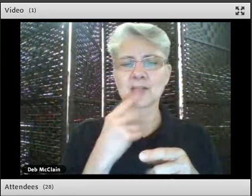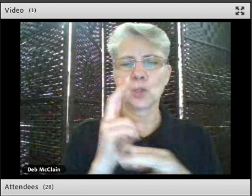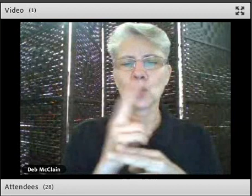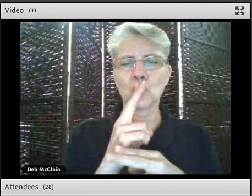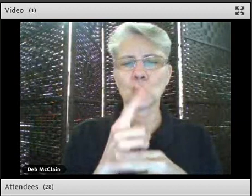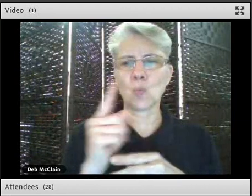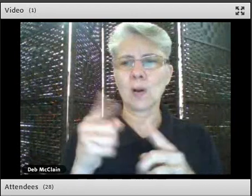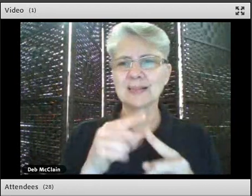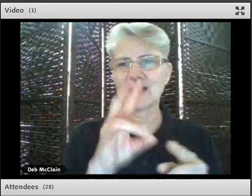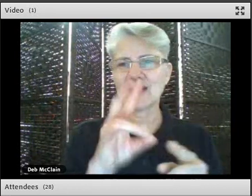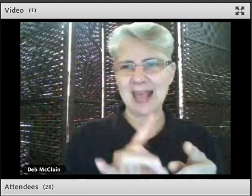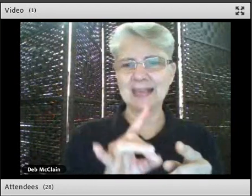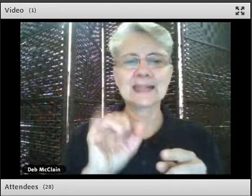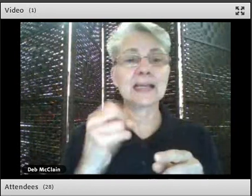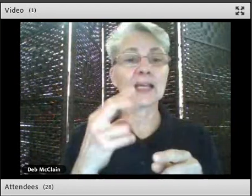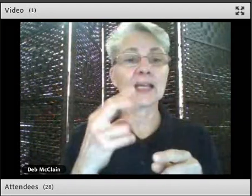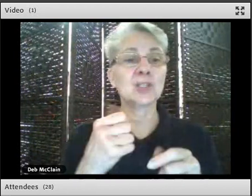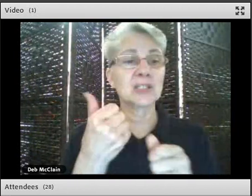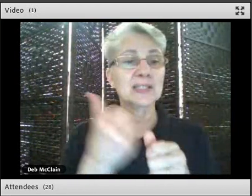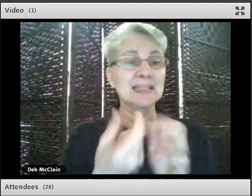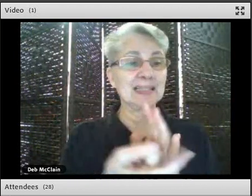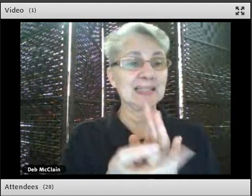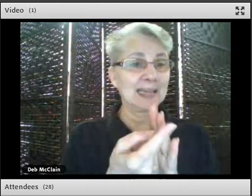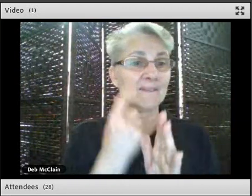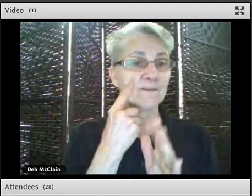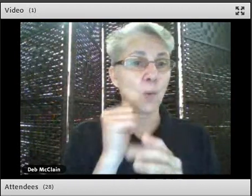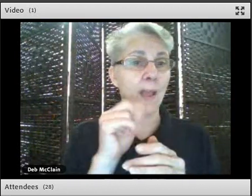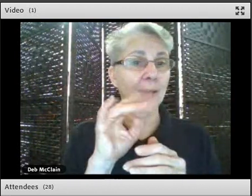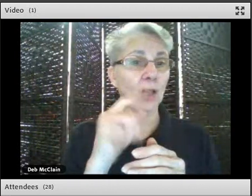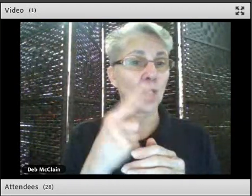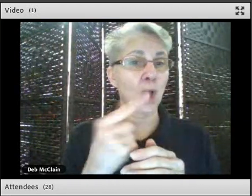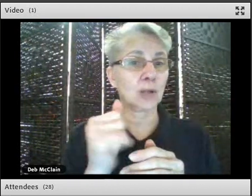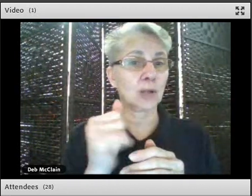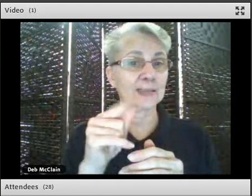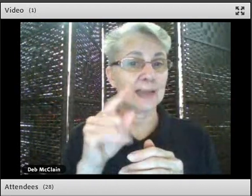For CD audio, you don't really need to worry about it.